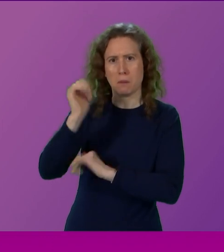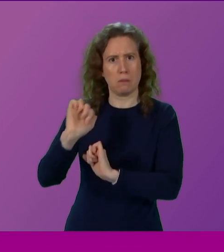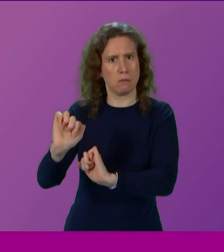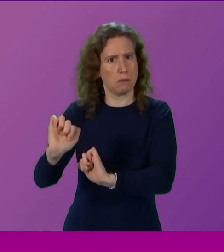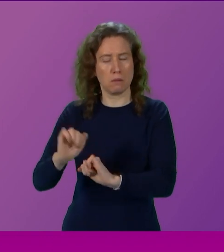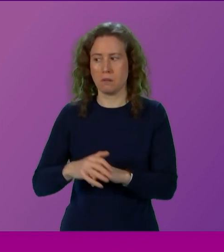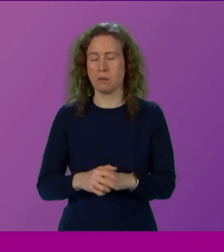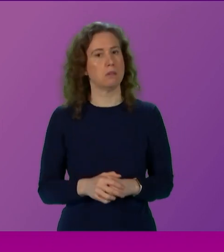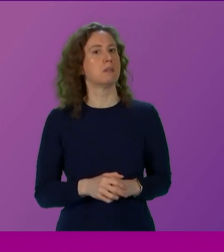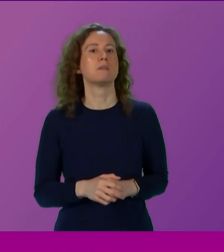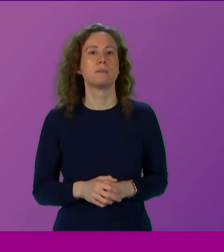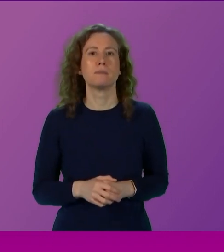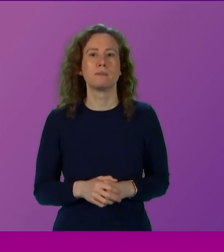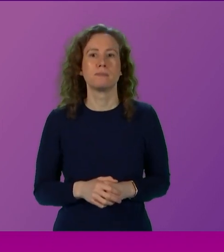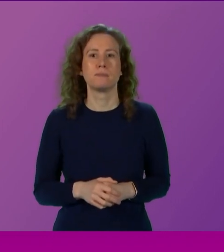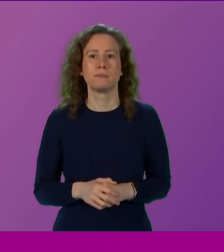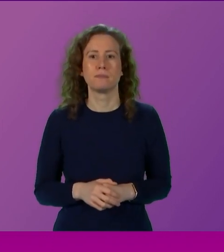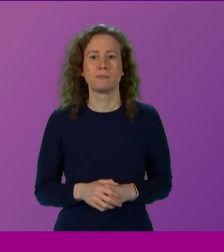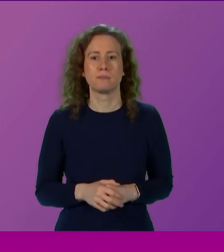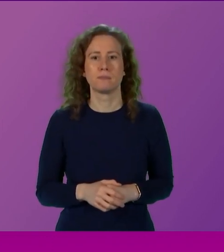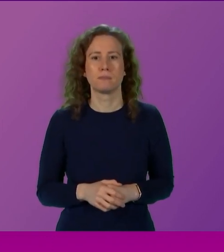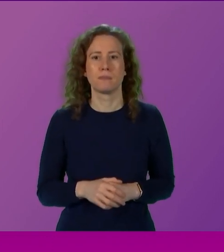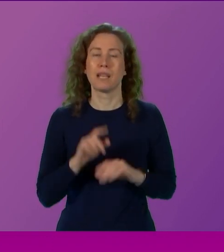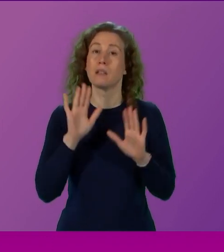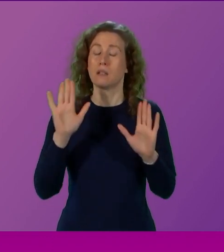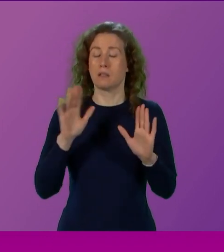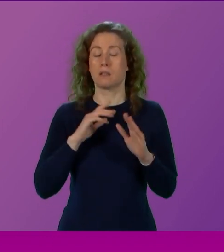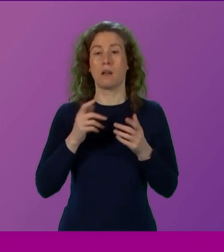First Minister—on matters for which the Scottish Government has responsibility.